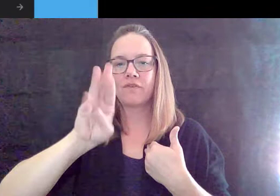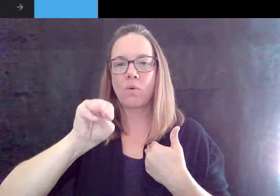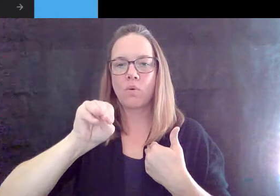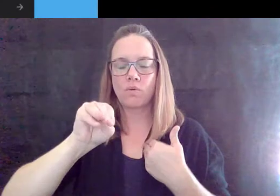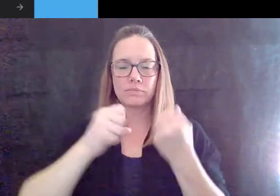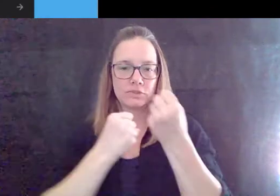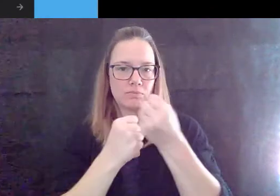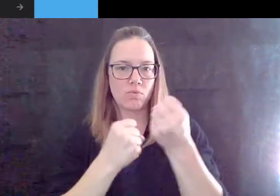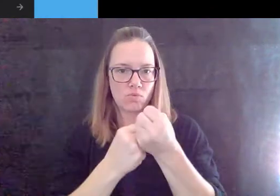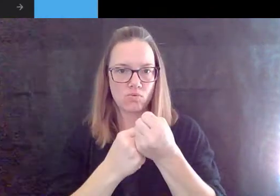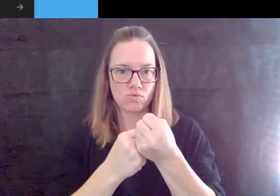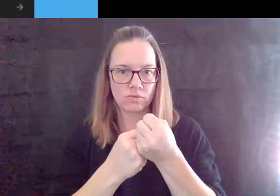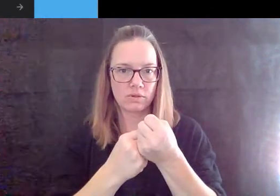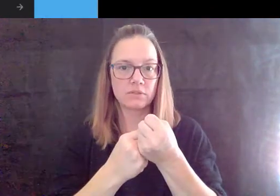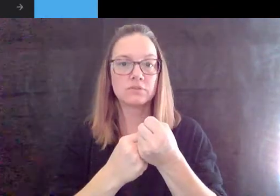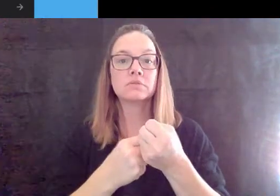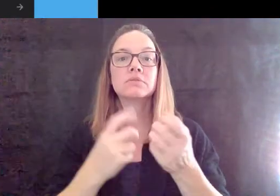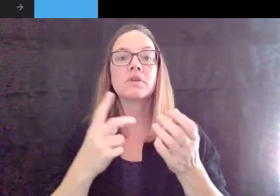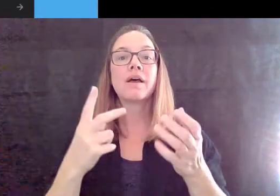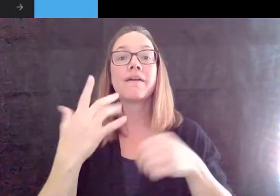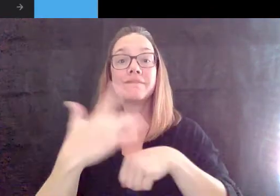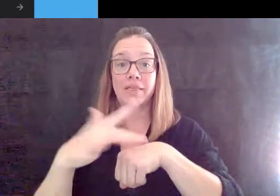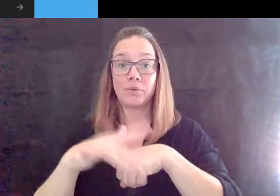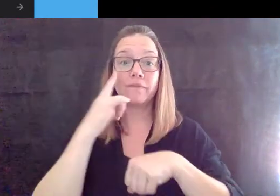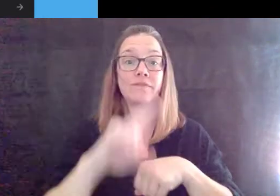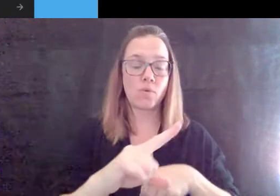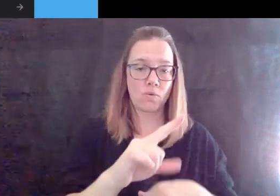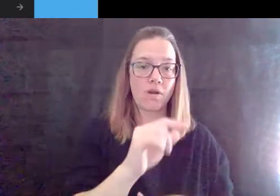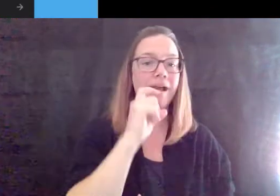So we made it available for both Apple iOS